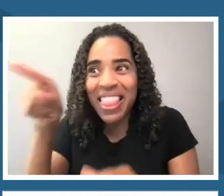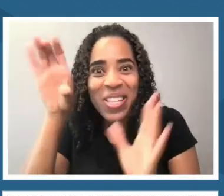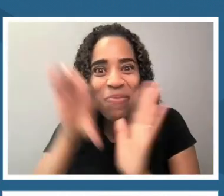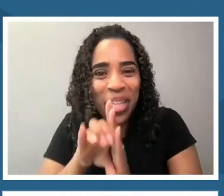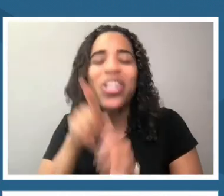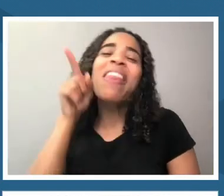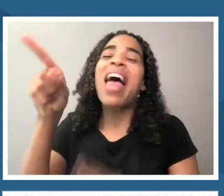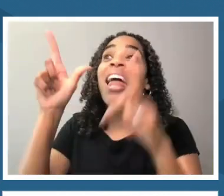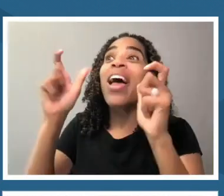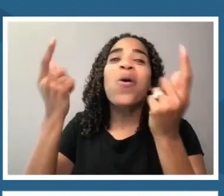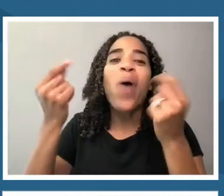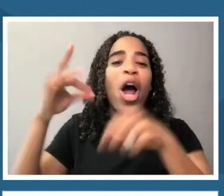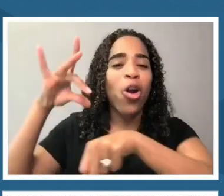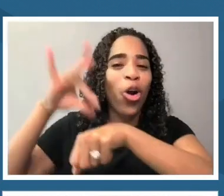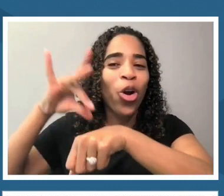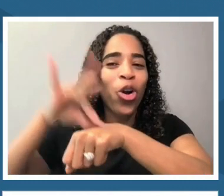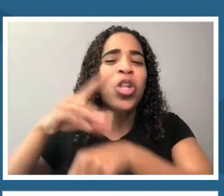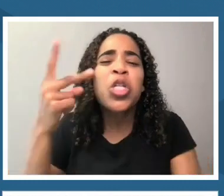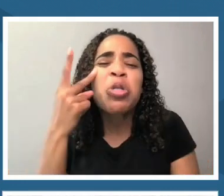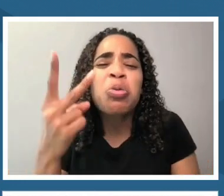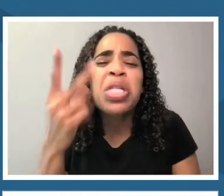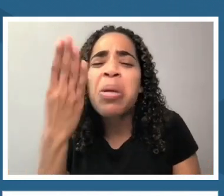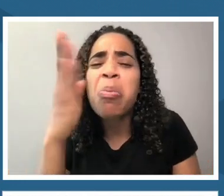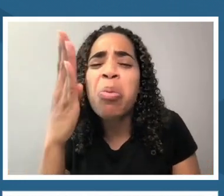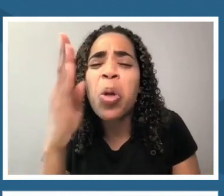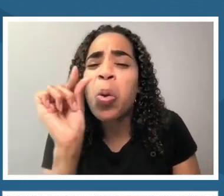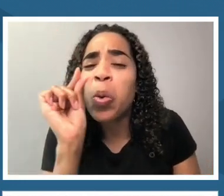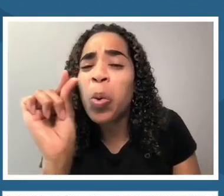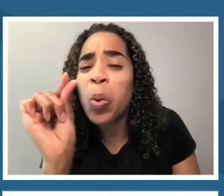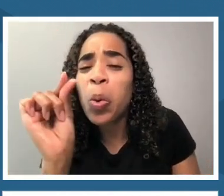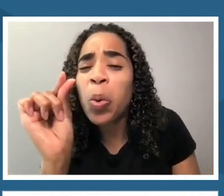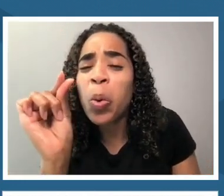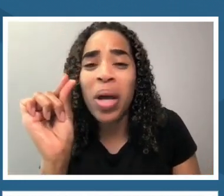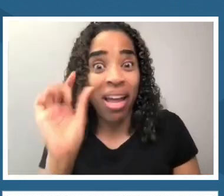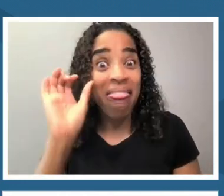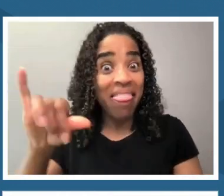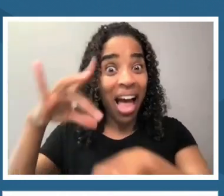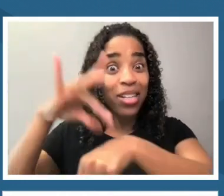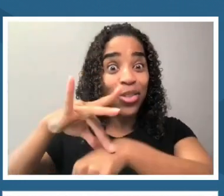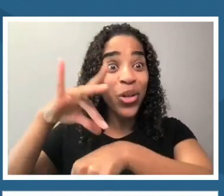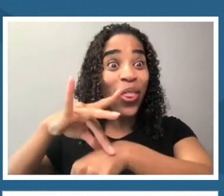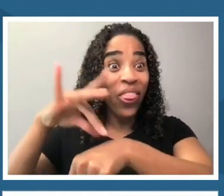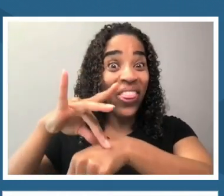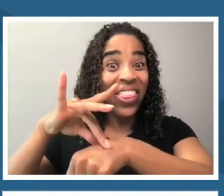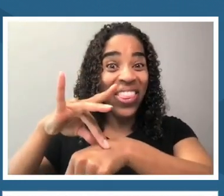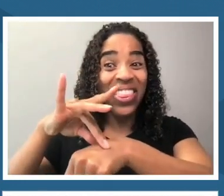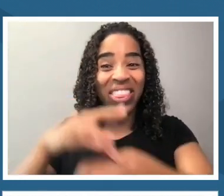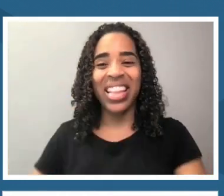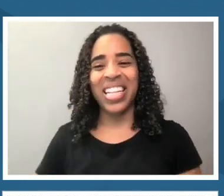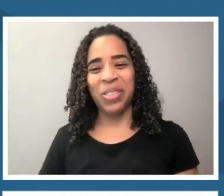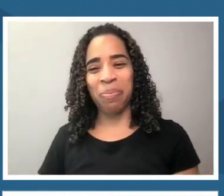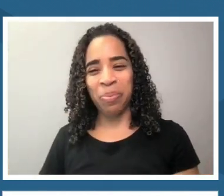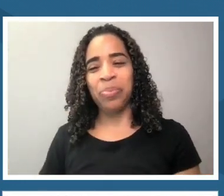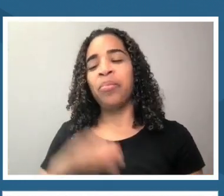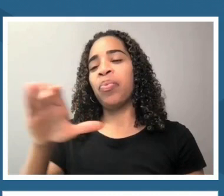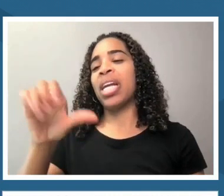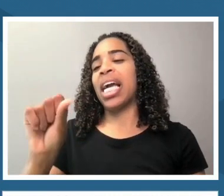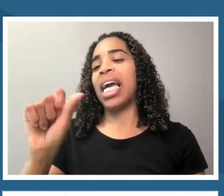tiny blue dot uh that is earth in this image taken